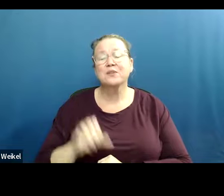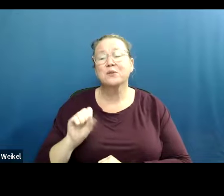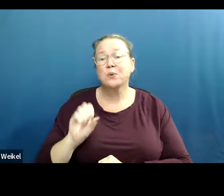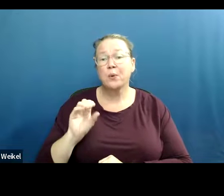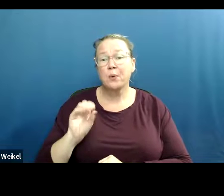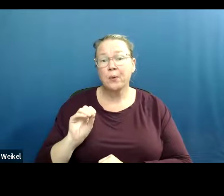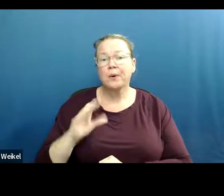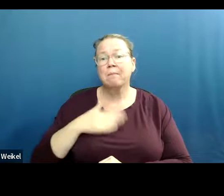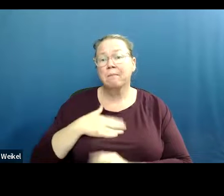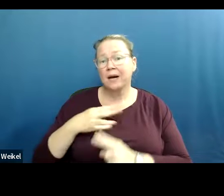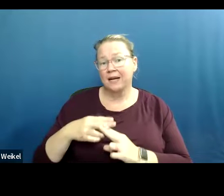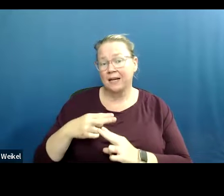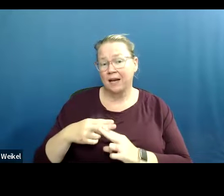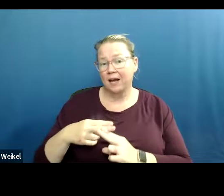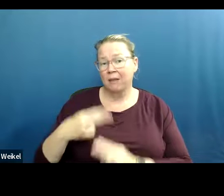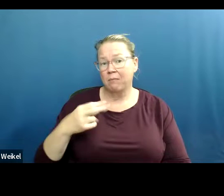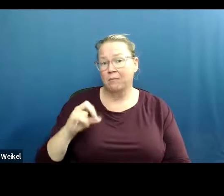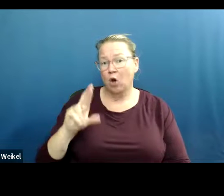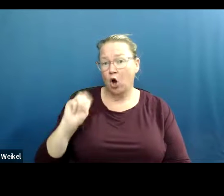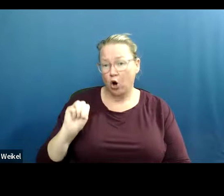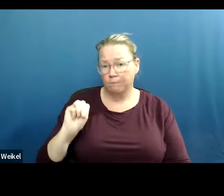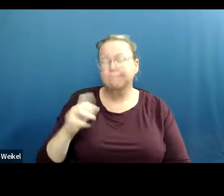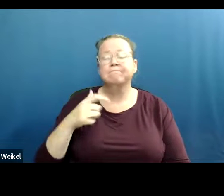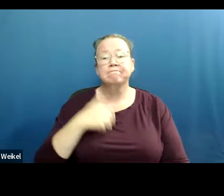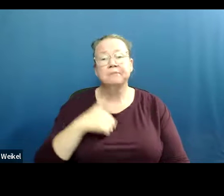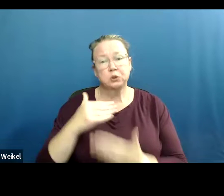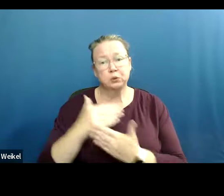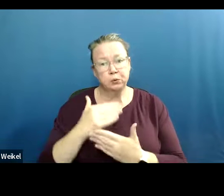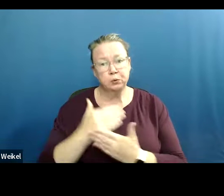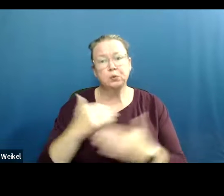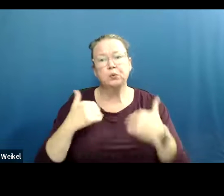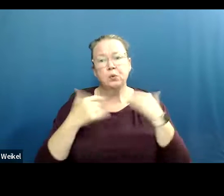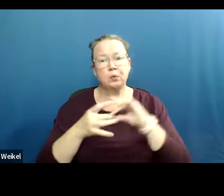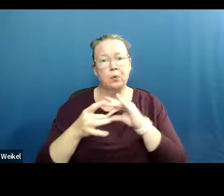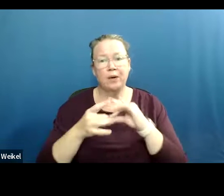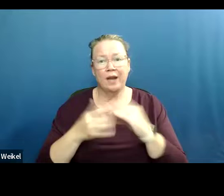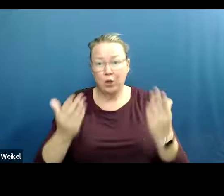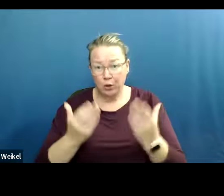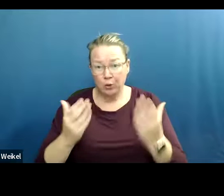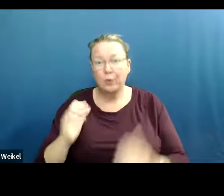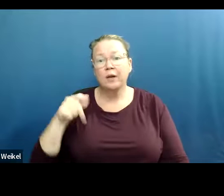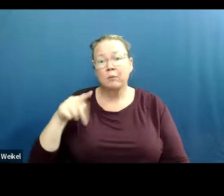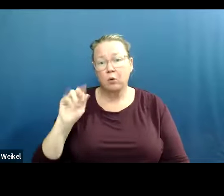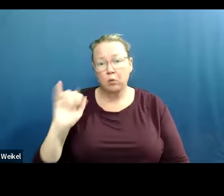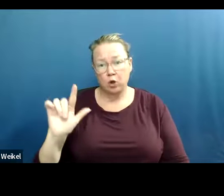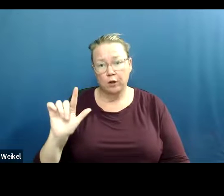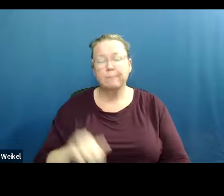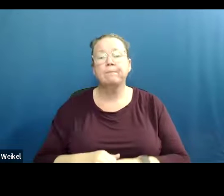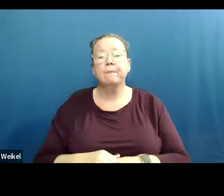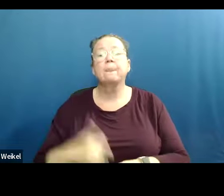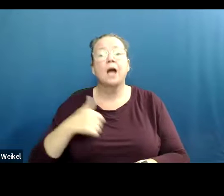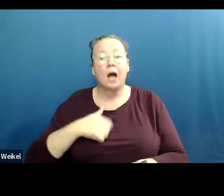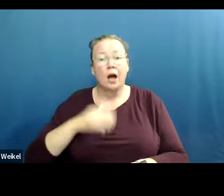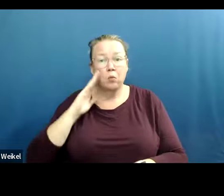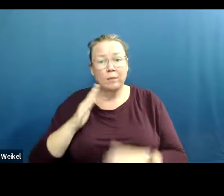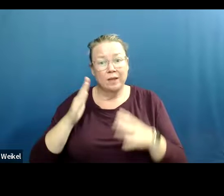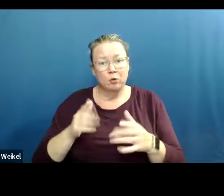Harm (He/Him): my name is harm, and I am the new Youth Coordinator here at April. I will be the one facilitating